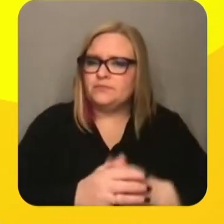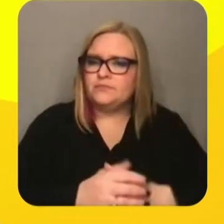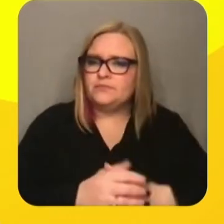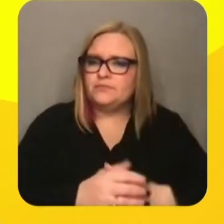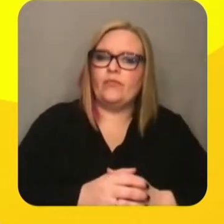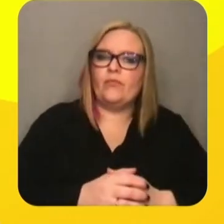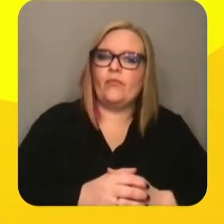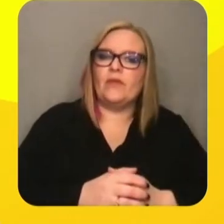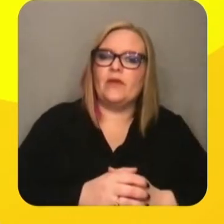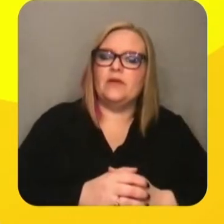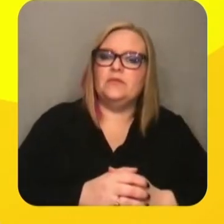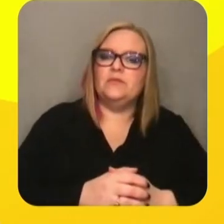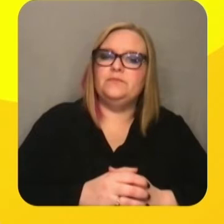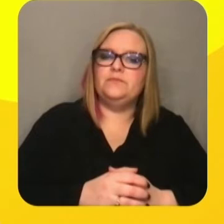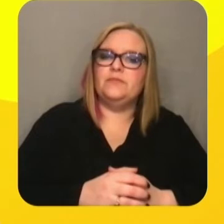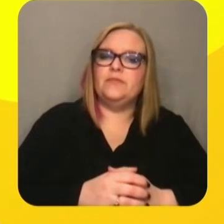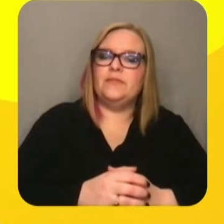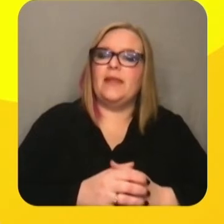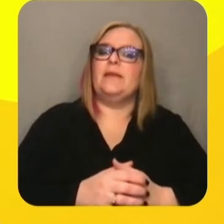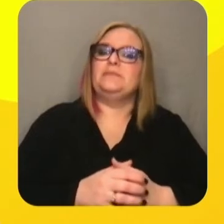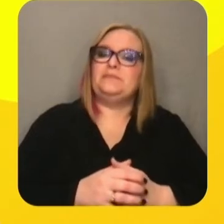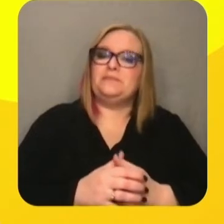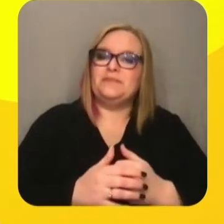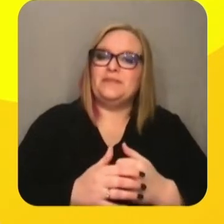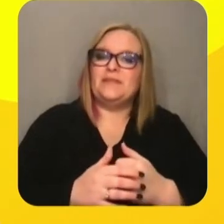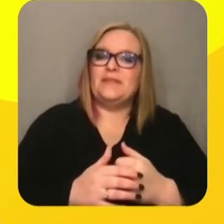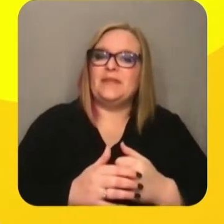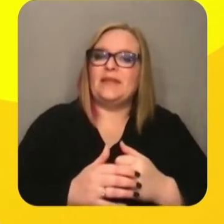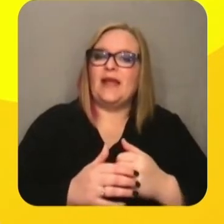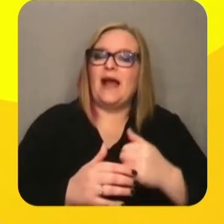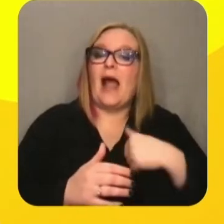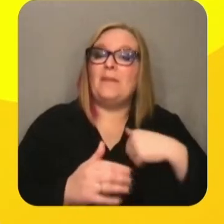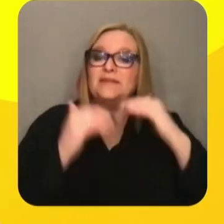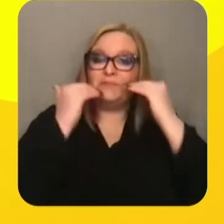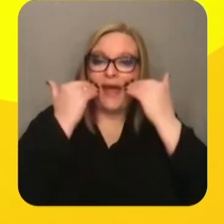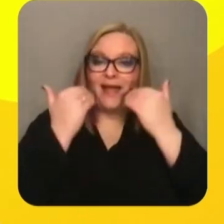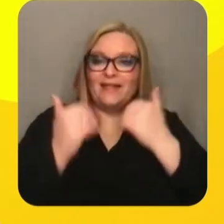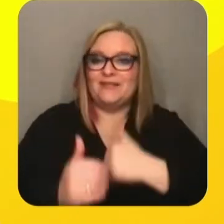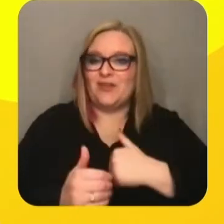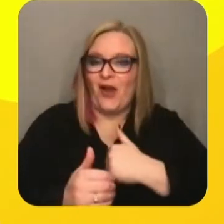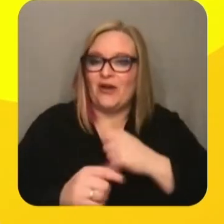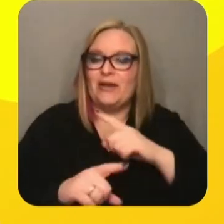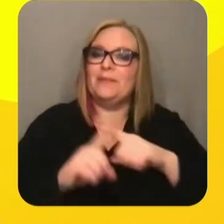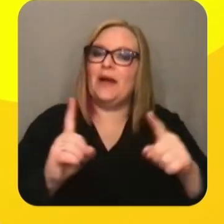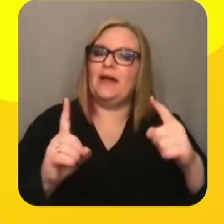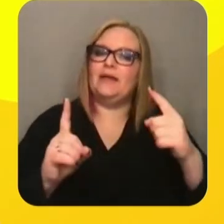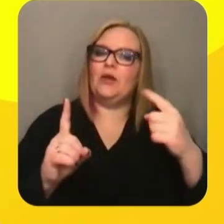I don't mean to be snarky. I'm smiling because I feel like we're dancing around the same question.